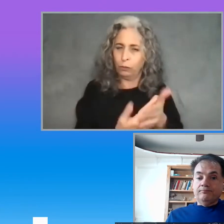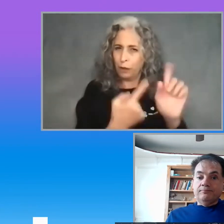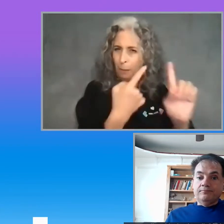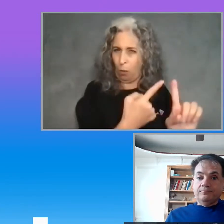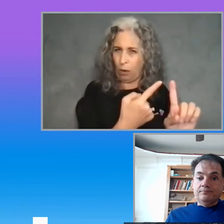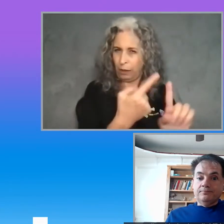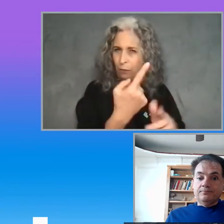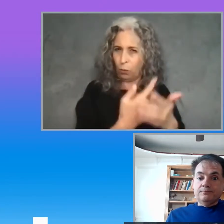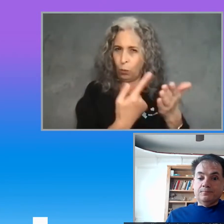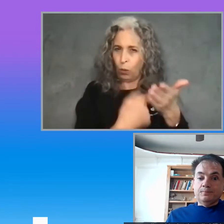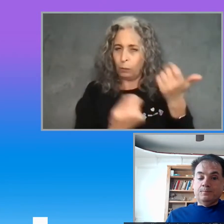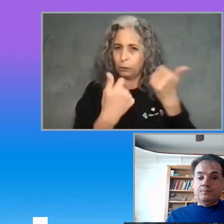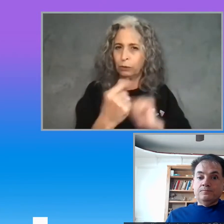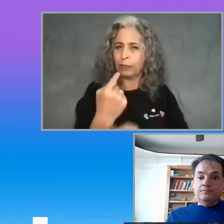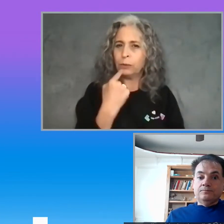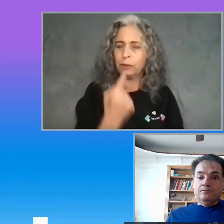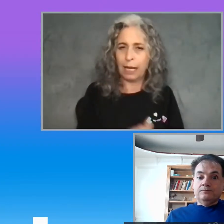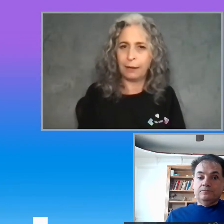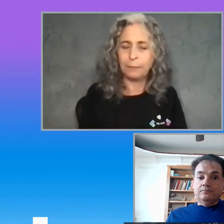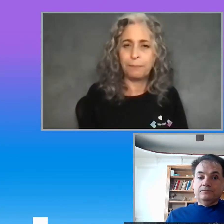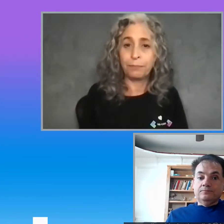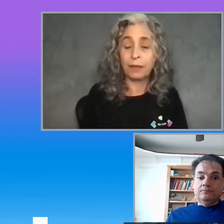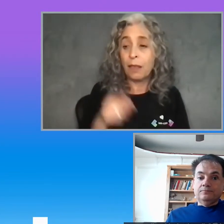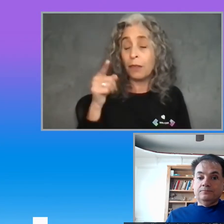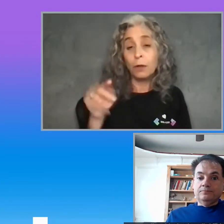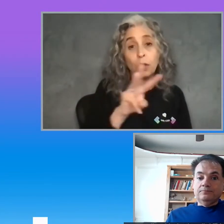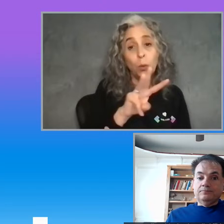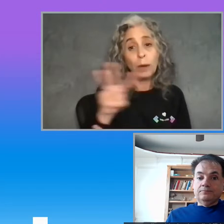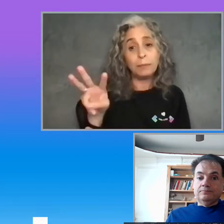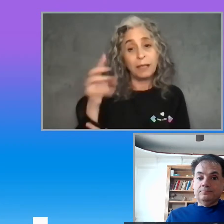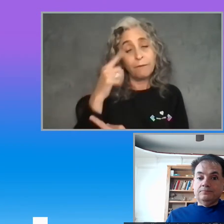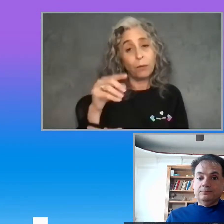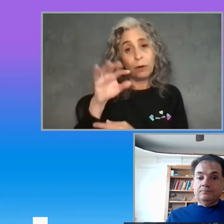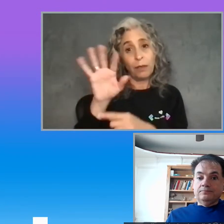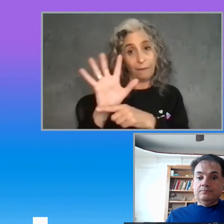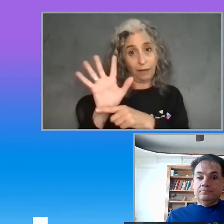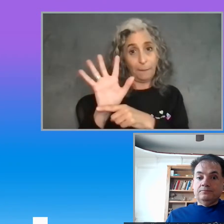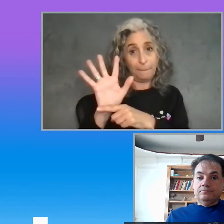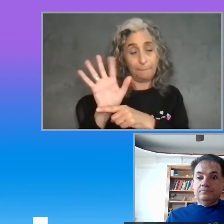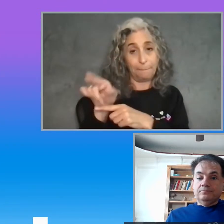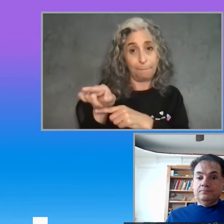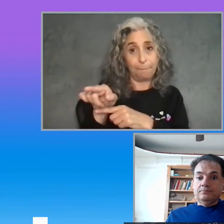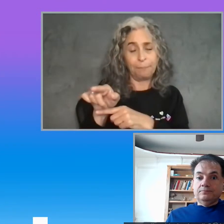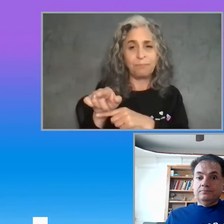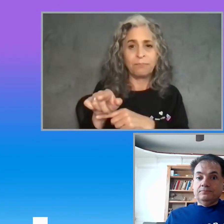will say that there is a website